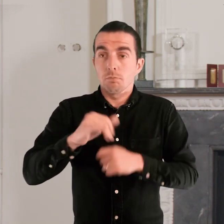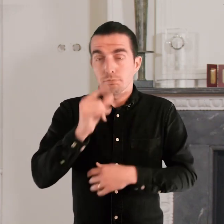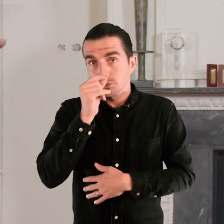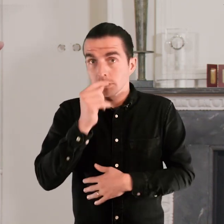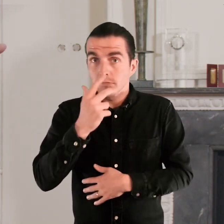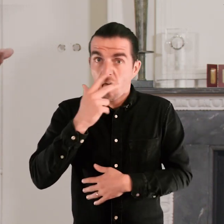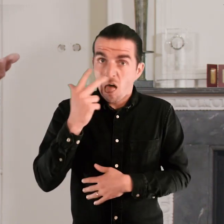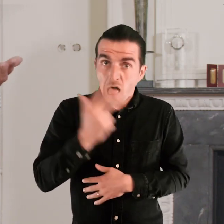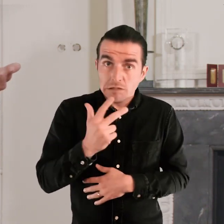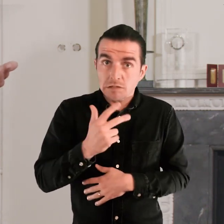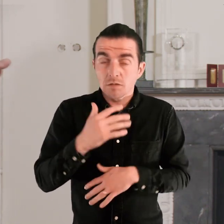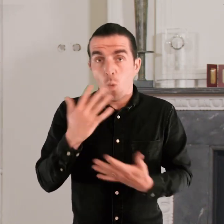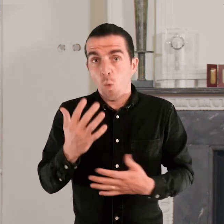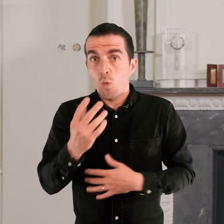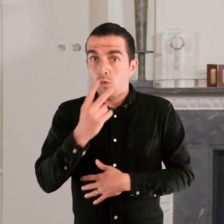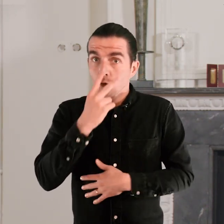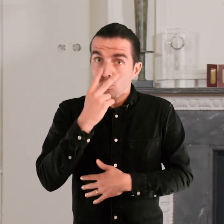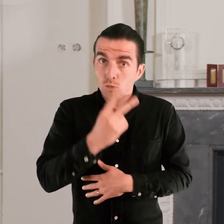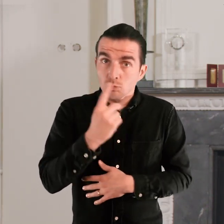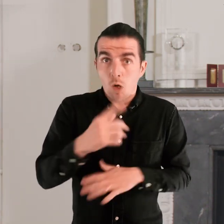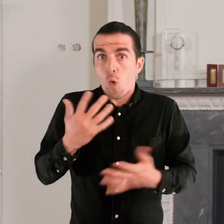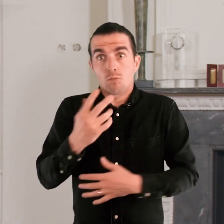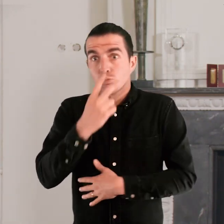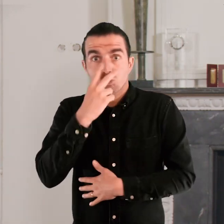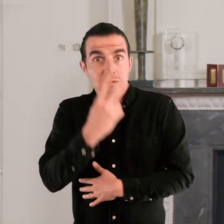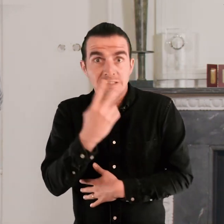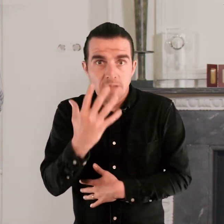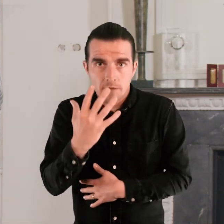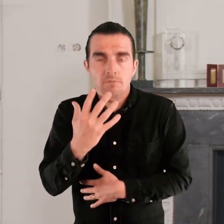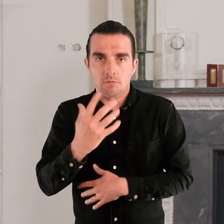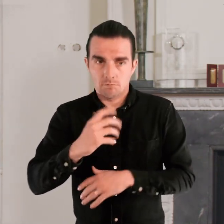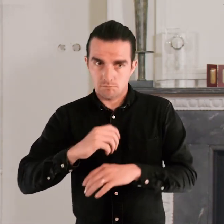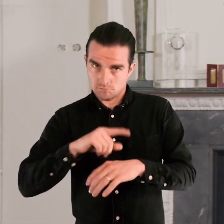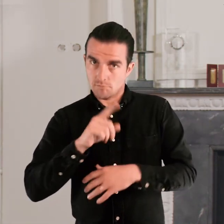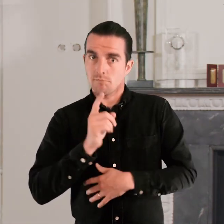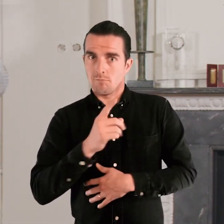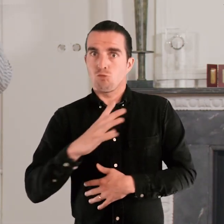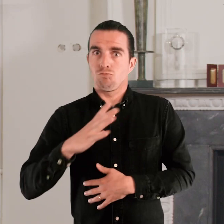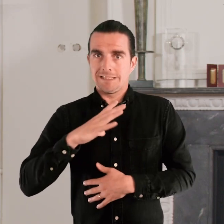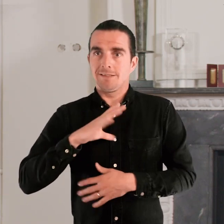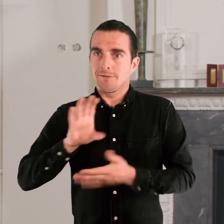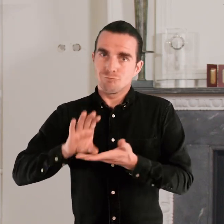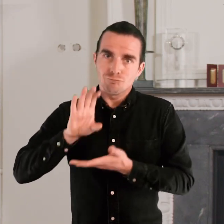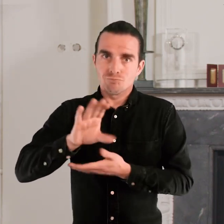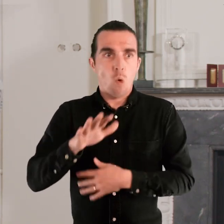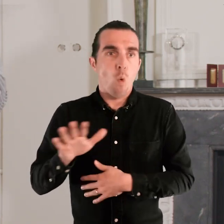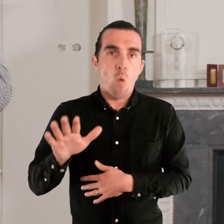that could be 18, it could be 21, it could be 25. But a grant of capital.